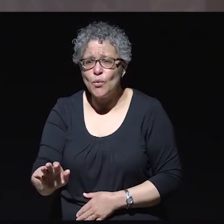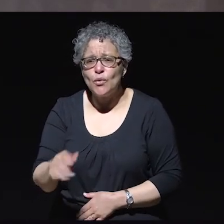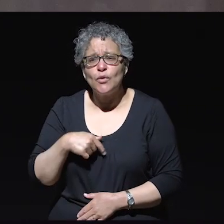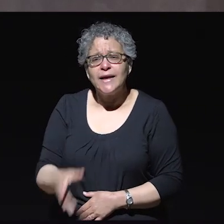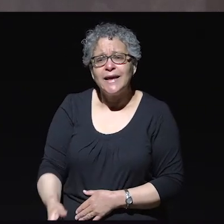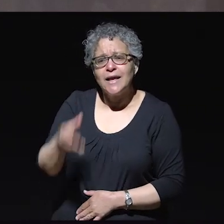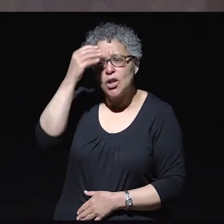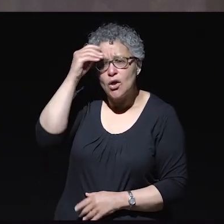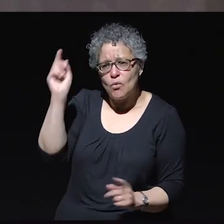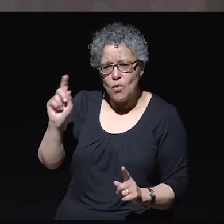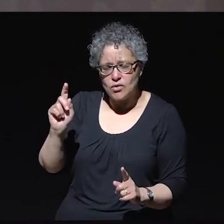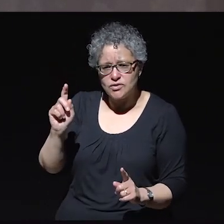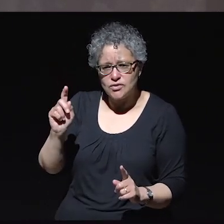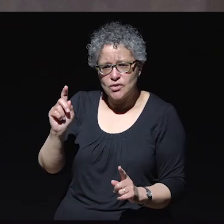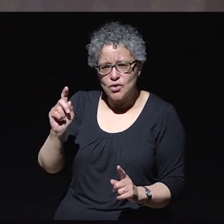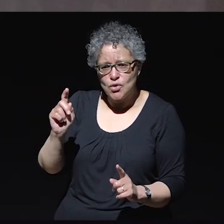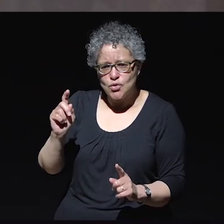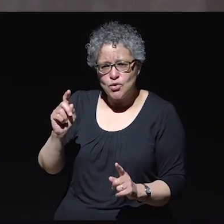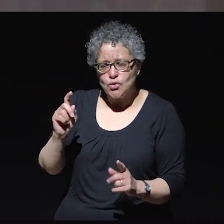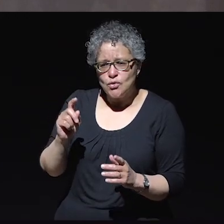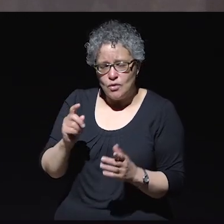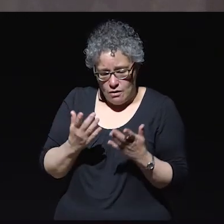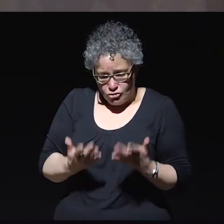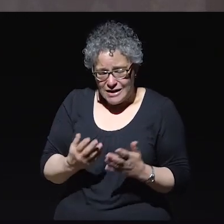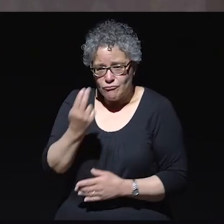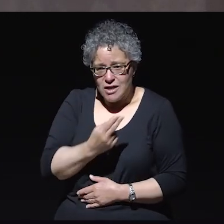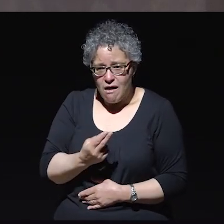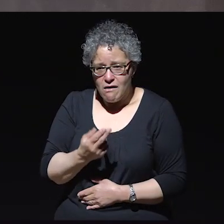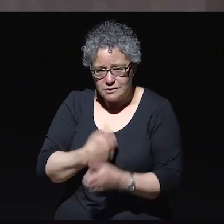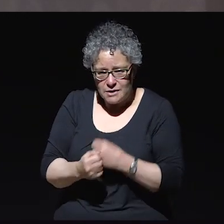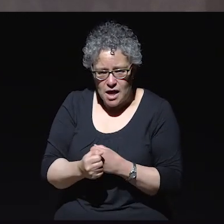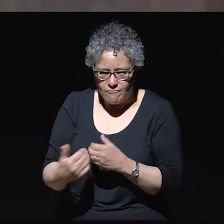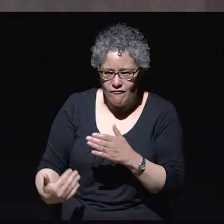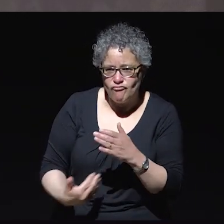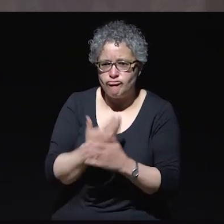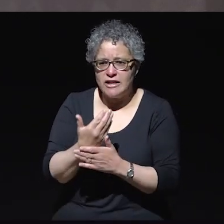was a way of actually invigorating contemporary art through examples of the past,